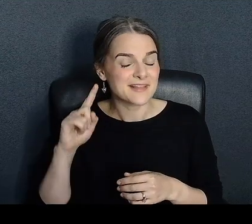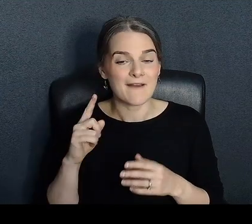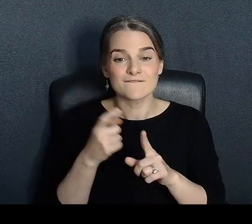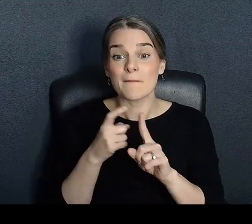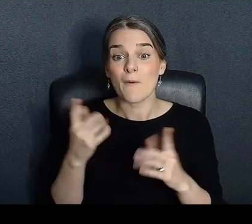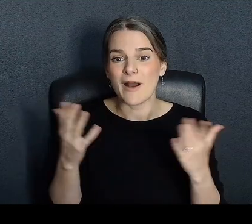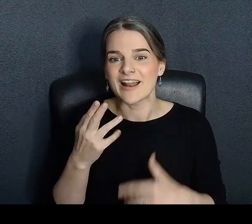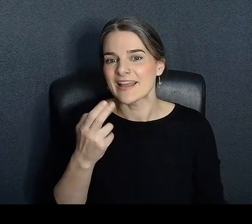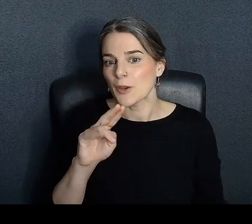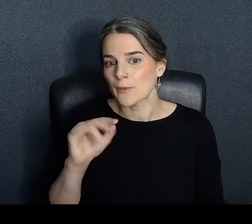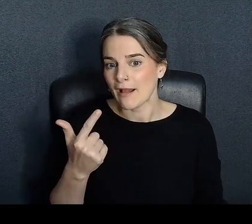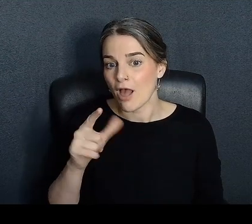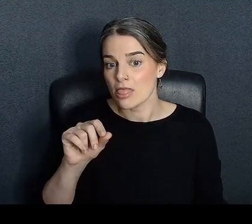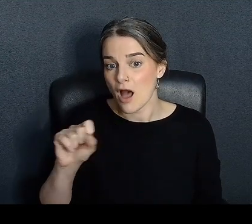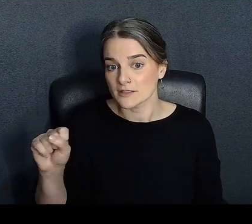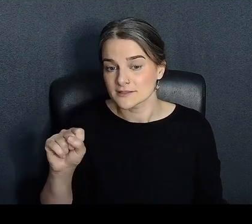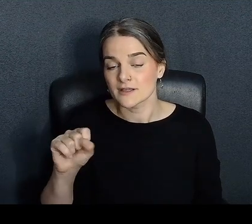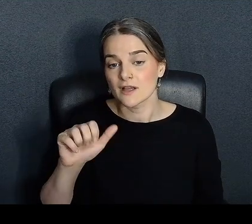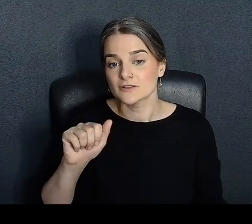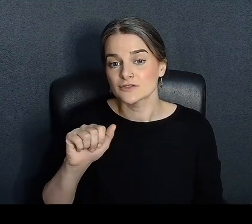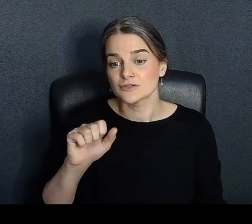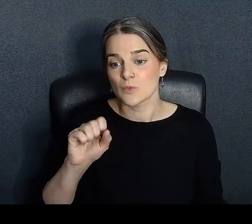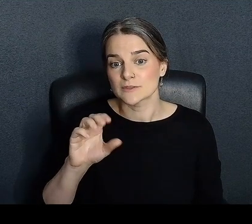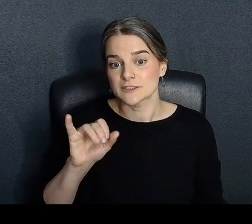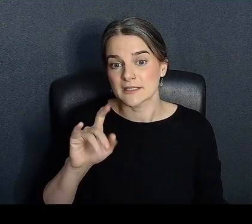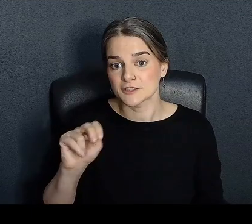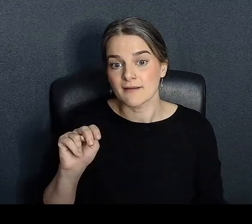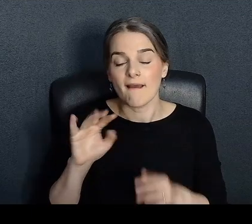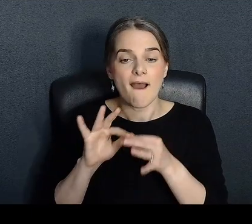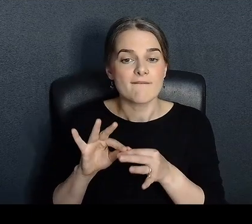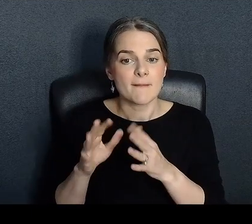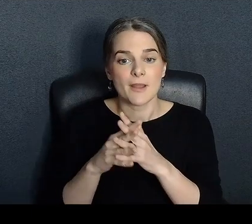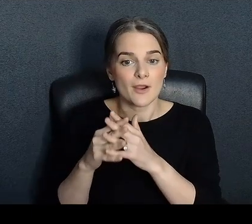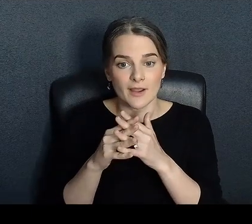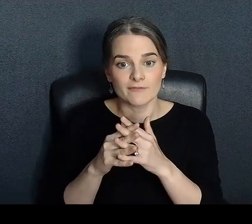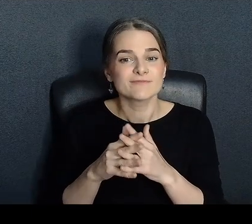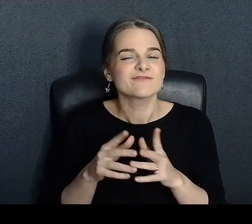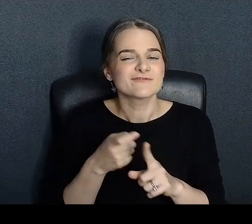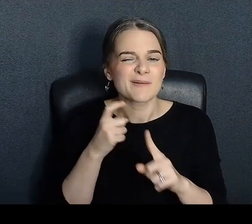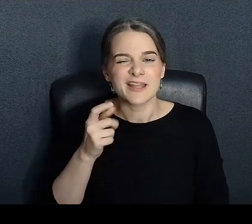which is hearingloss.org. And please feel free to visit the website below.